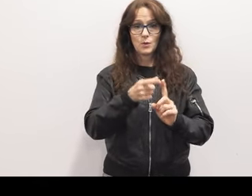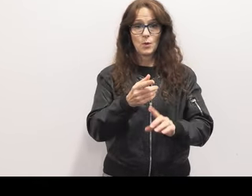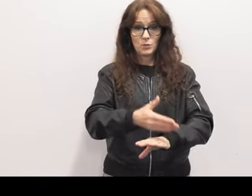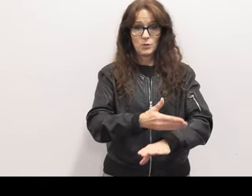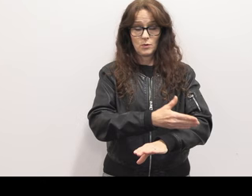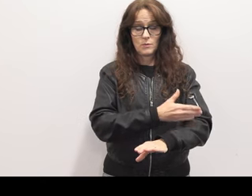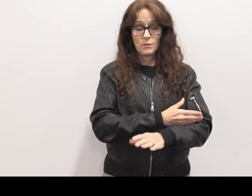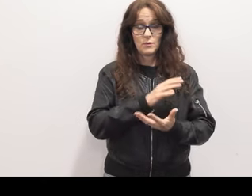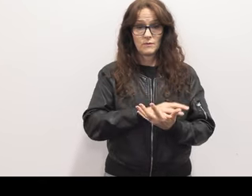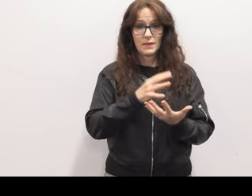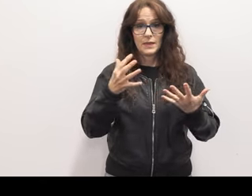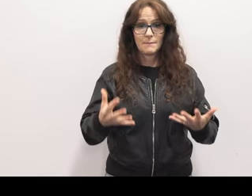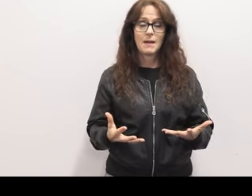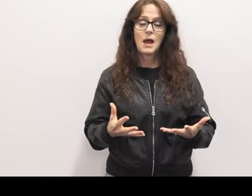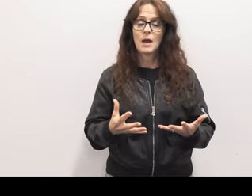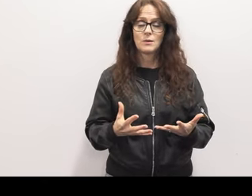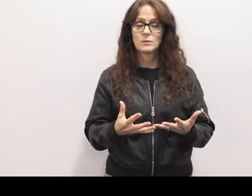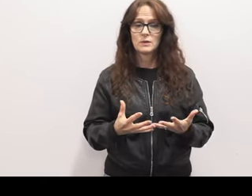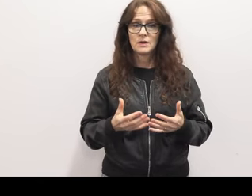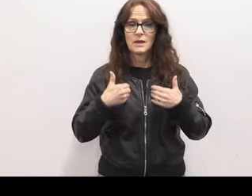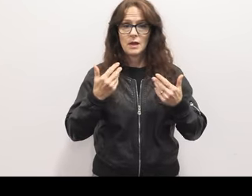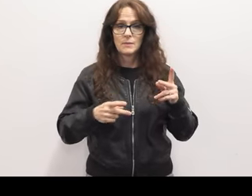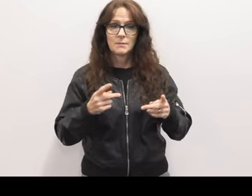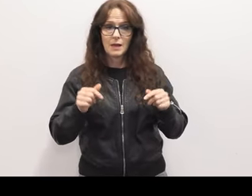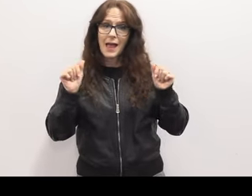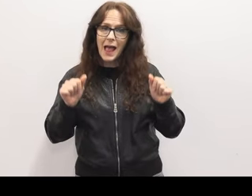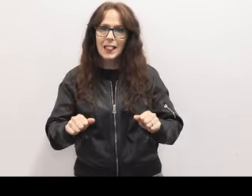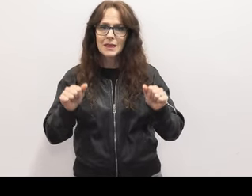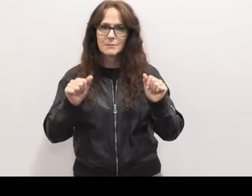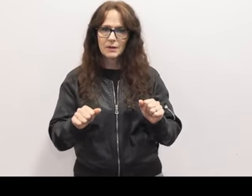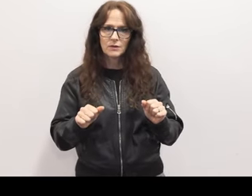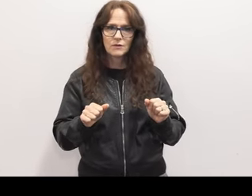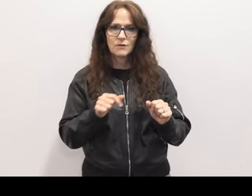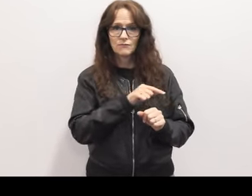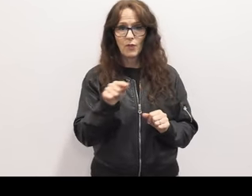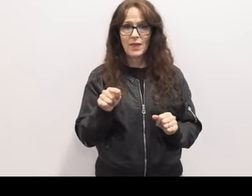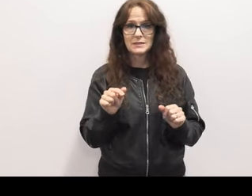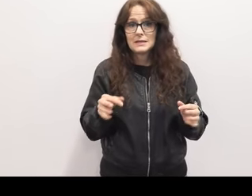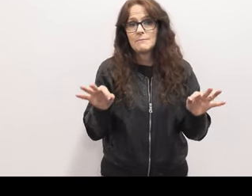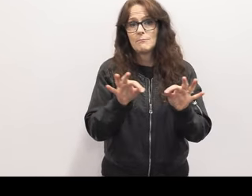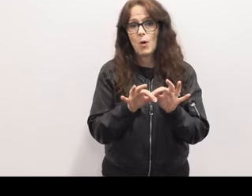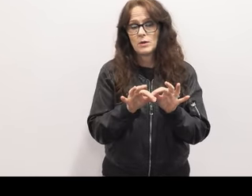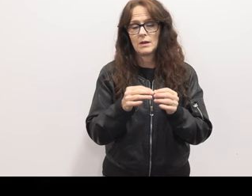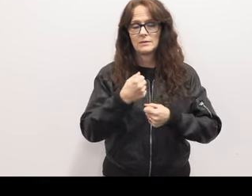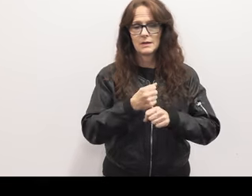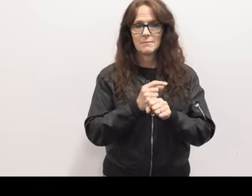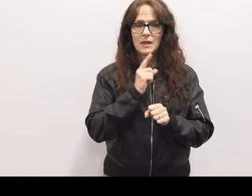the amount of young people that are eligible for such is important. But I just wanted to make sure that we identified